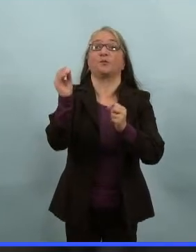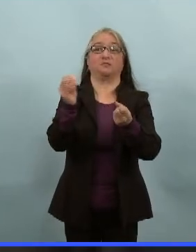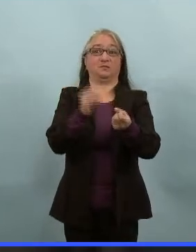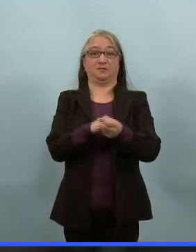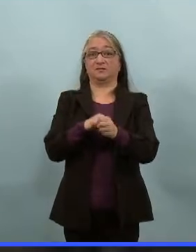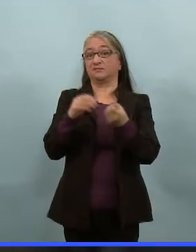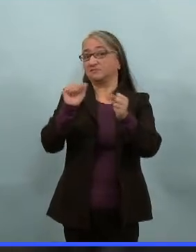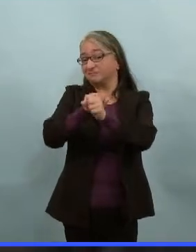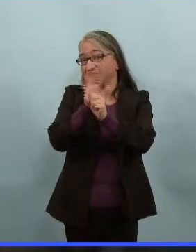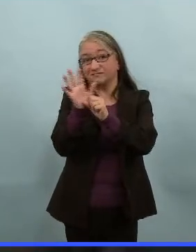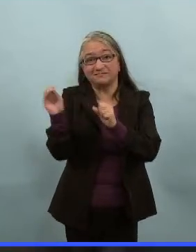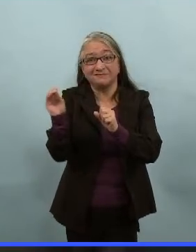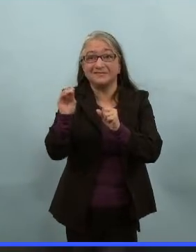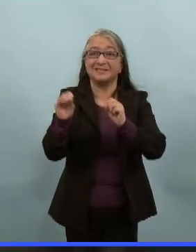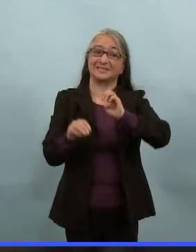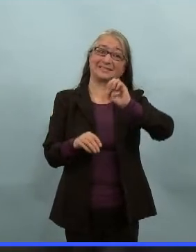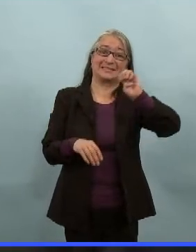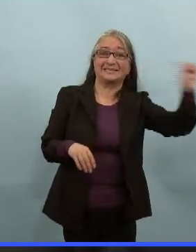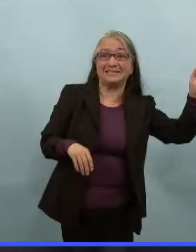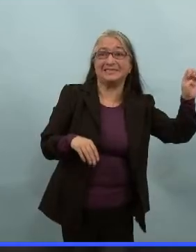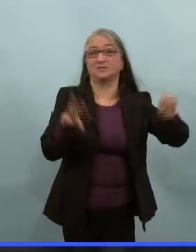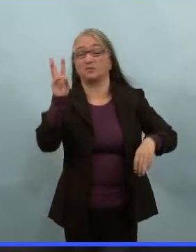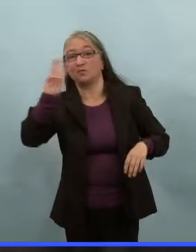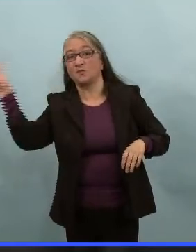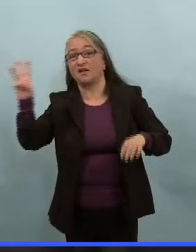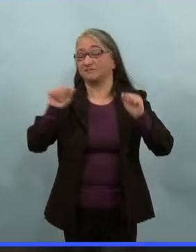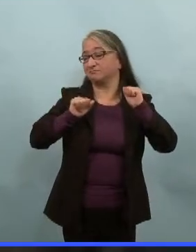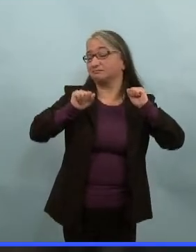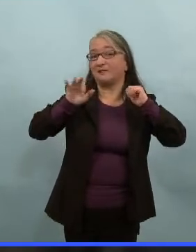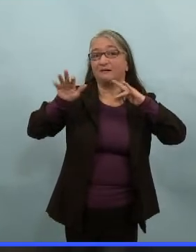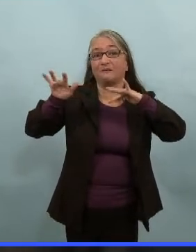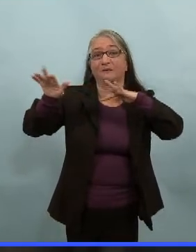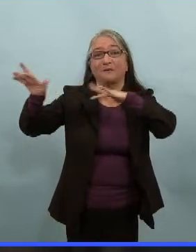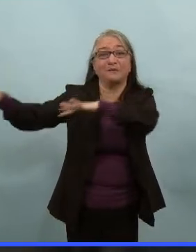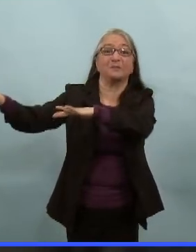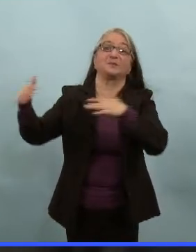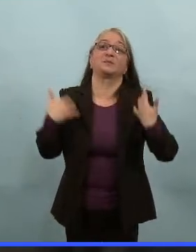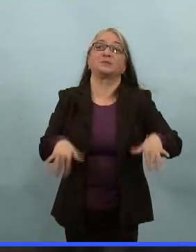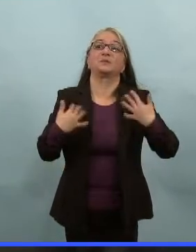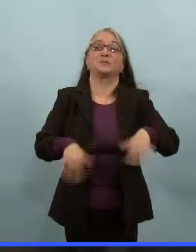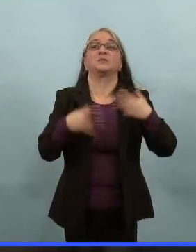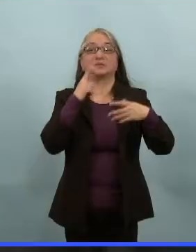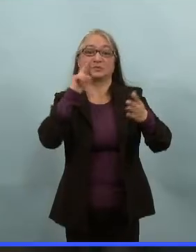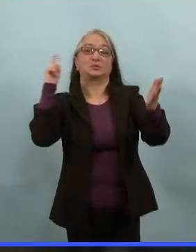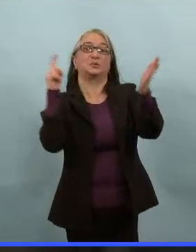greater case numbers on the western side as well in canada as well and all through the world so you